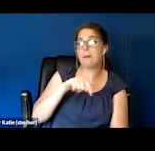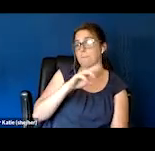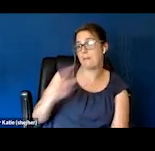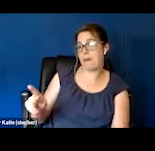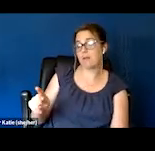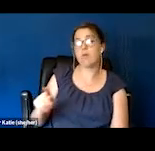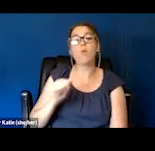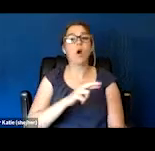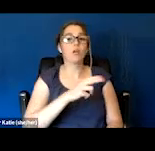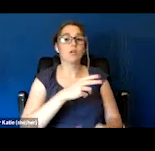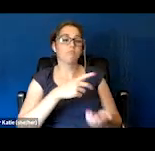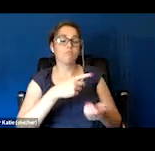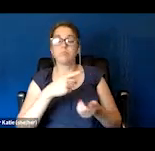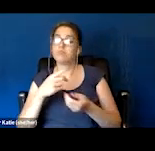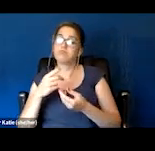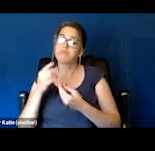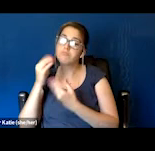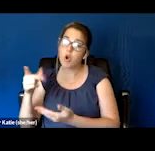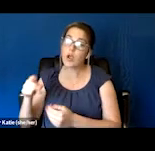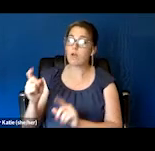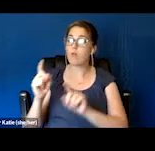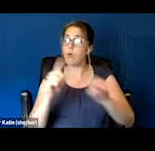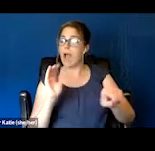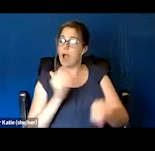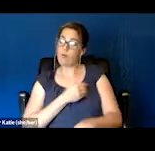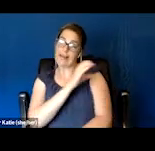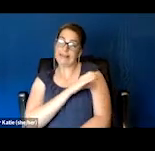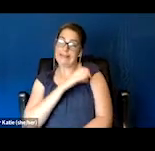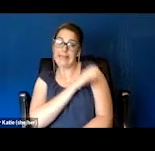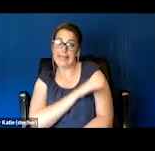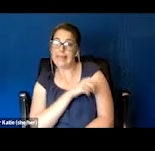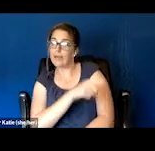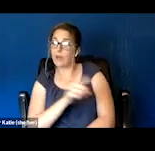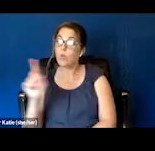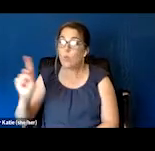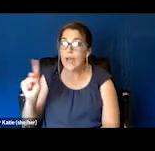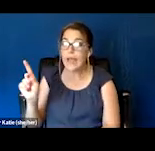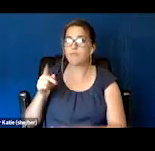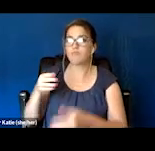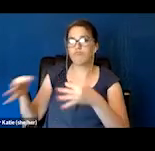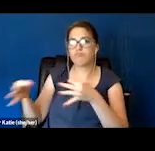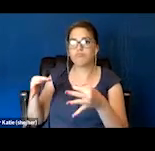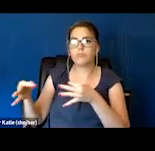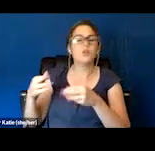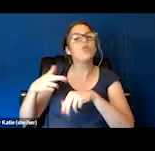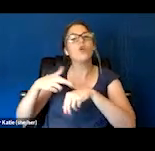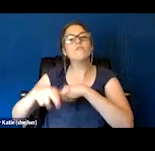how they can find you in the clinic. So that referral to treatment is gonna look really different depending on